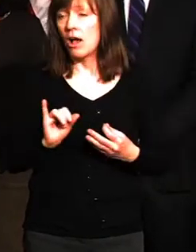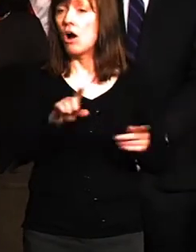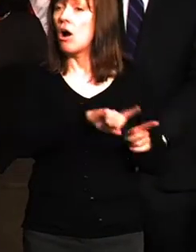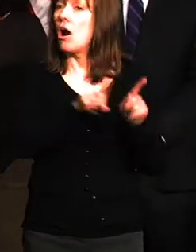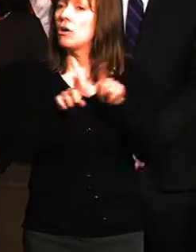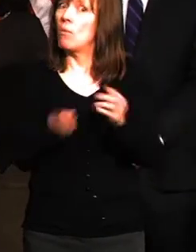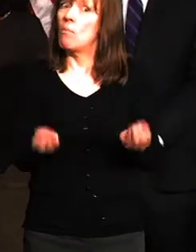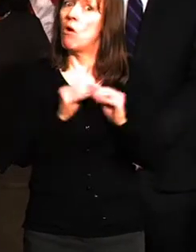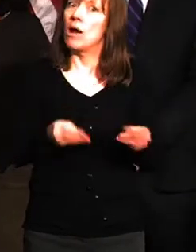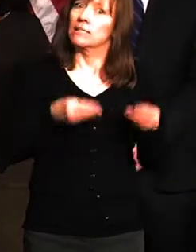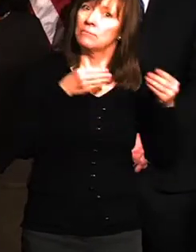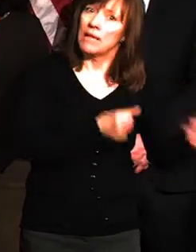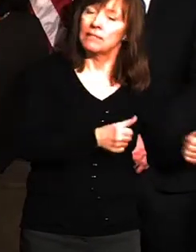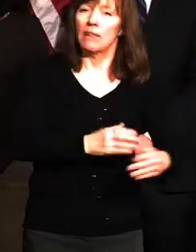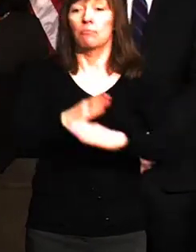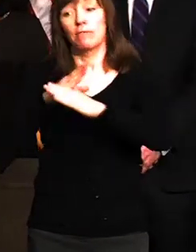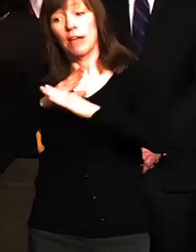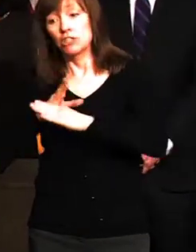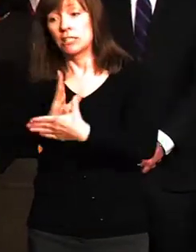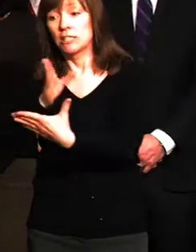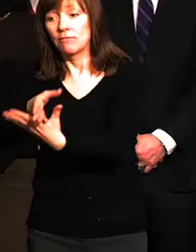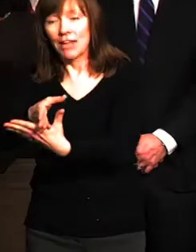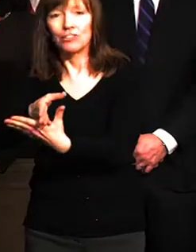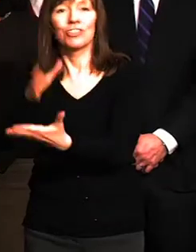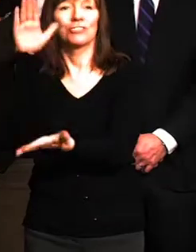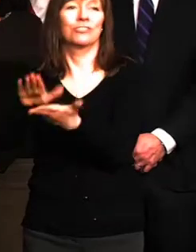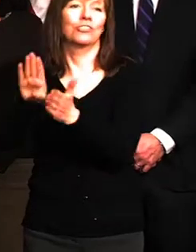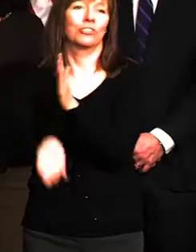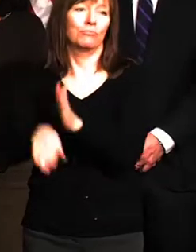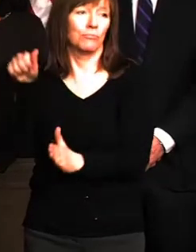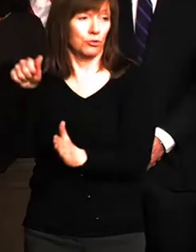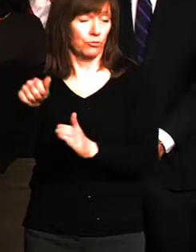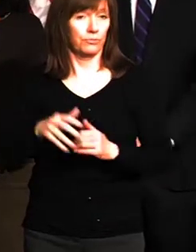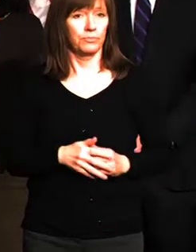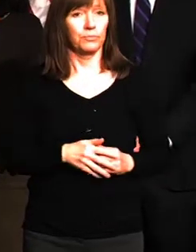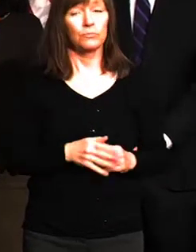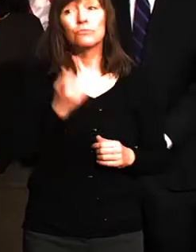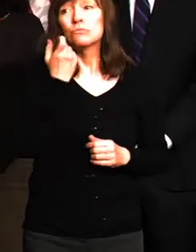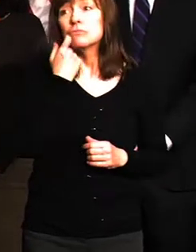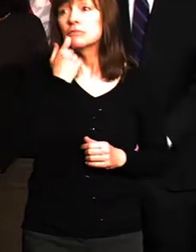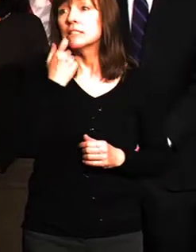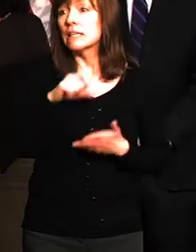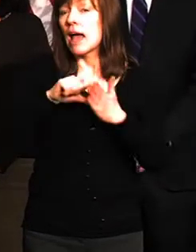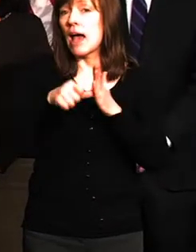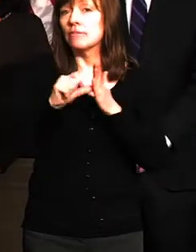homeless prevention and intervention. As recently pointed out in the report on Solid Ground